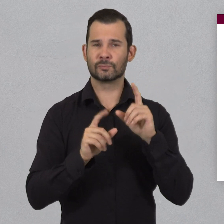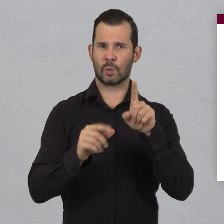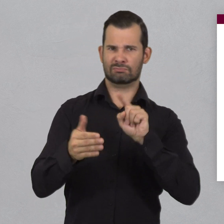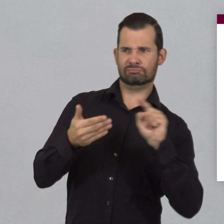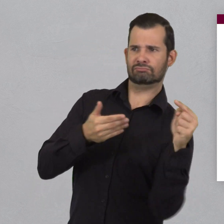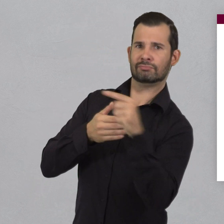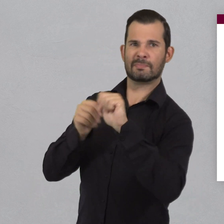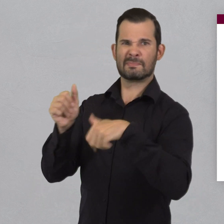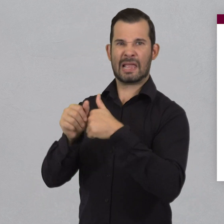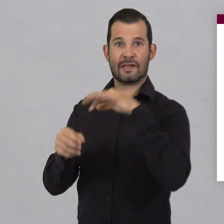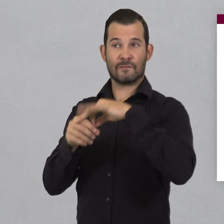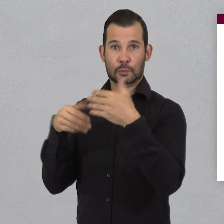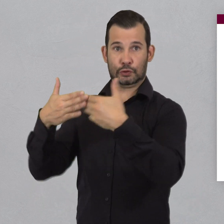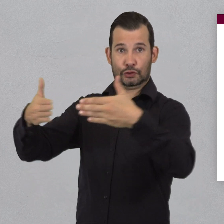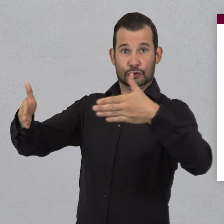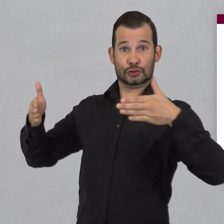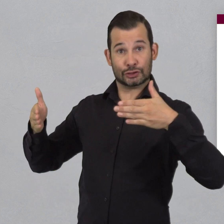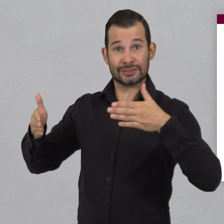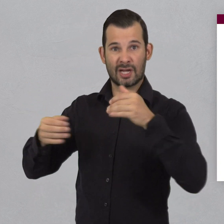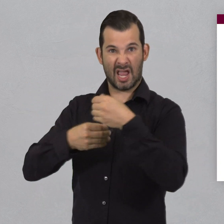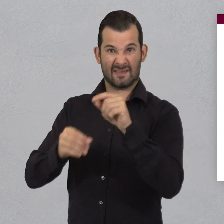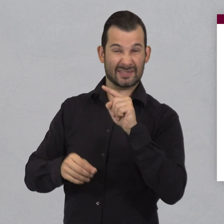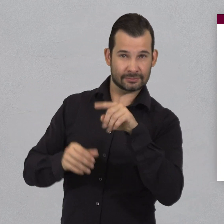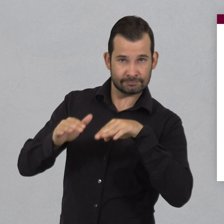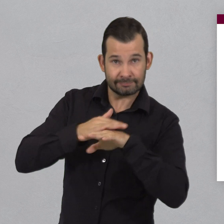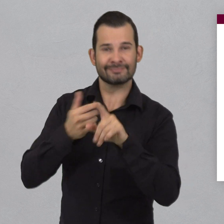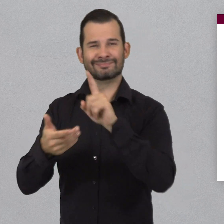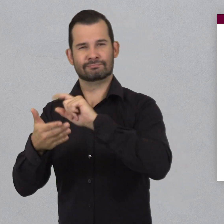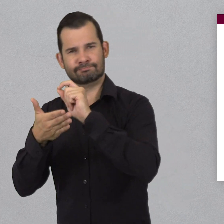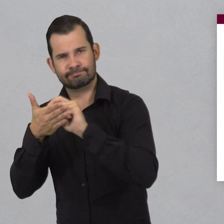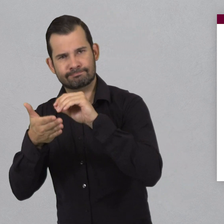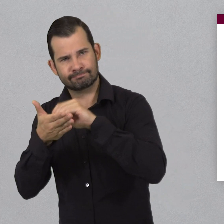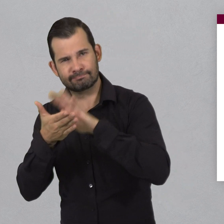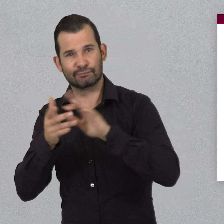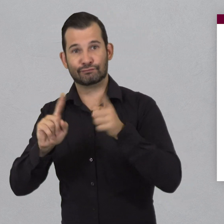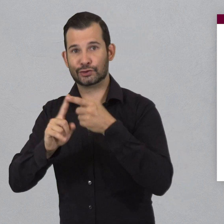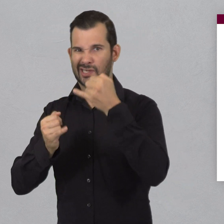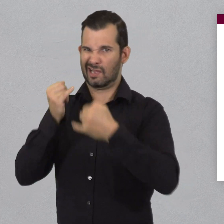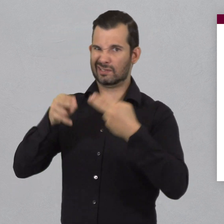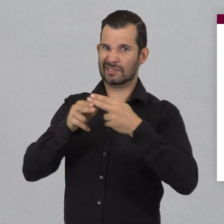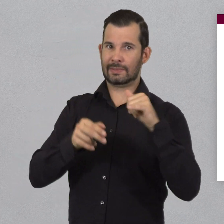Go behind the voting screen in the office and write the first and last name of the